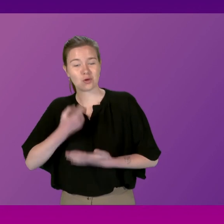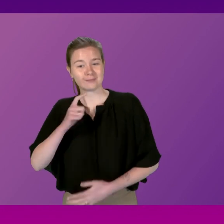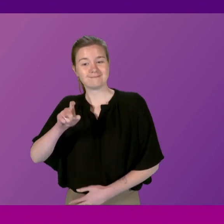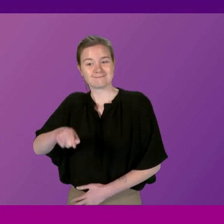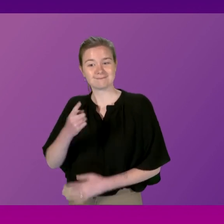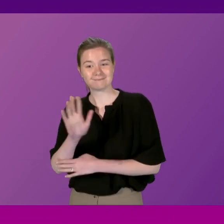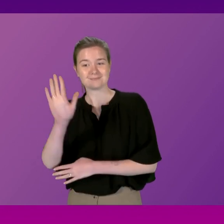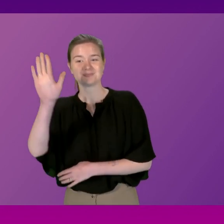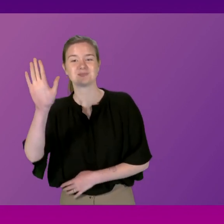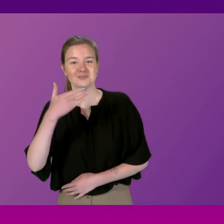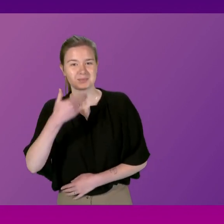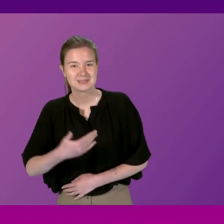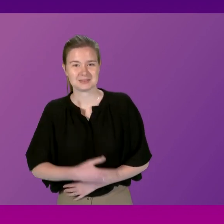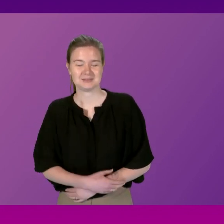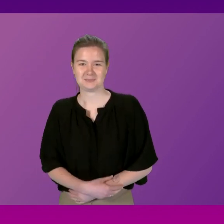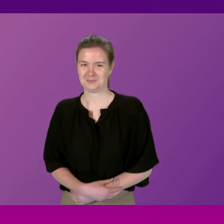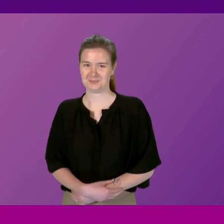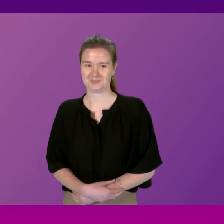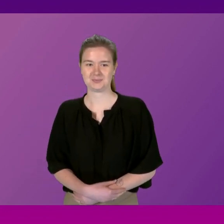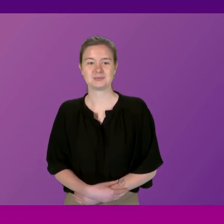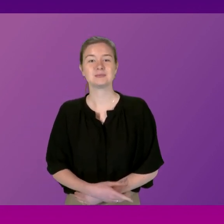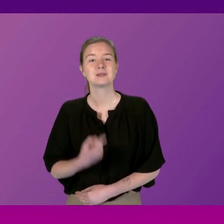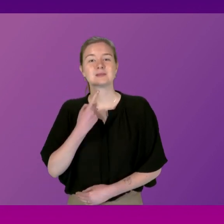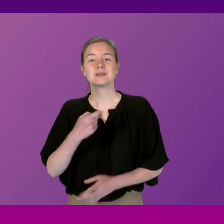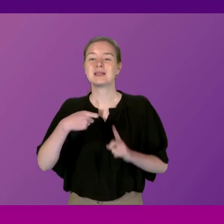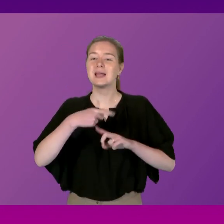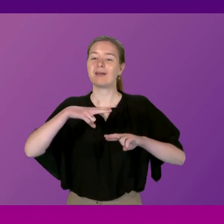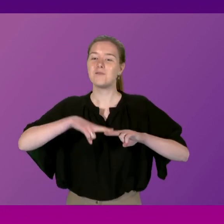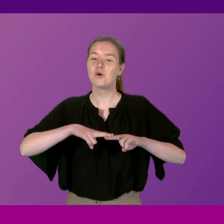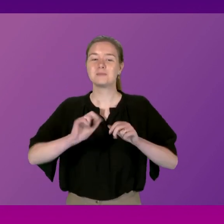their request-to-speak buttons.